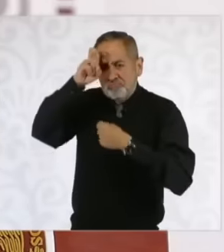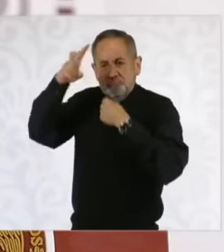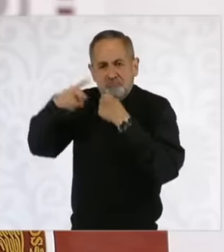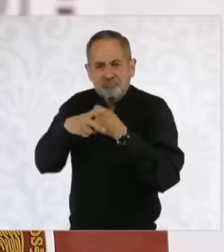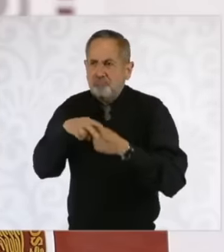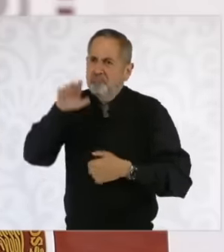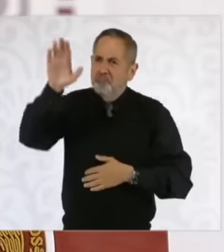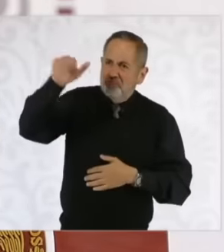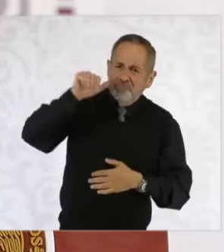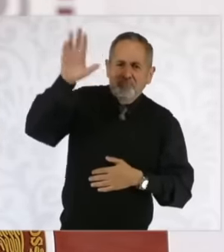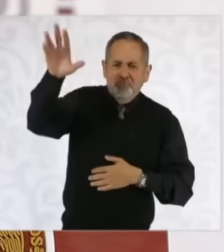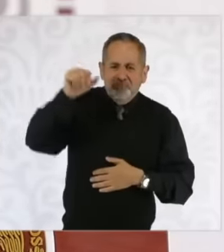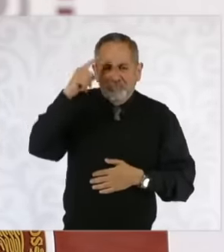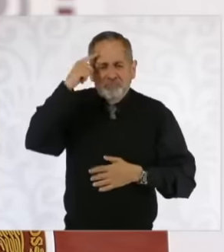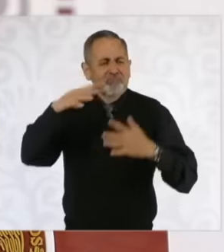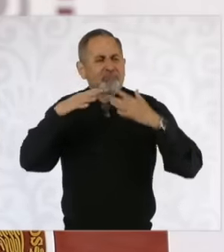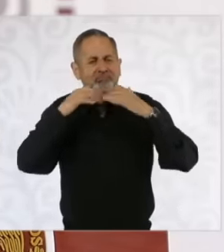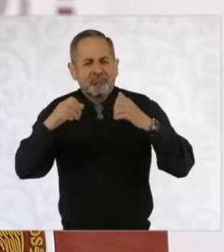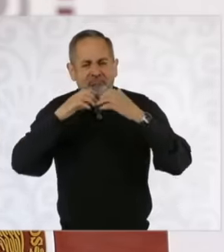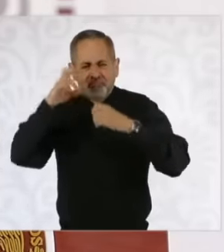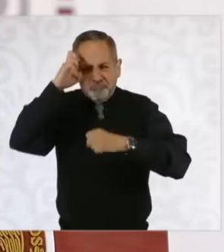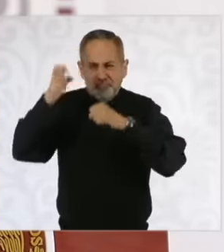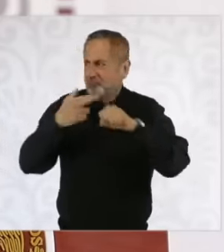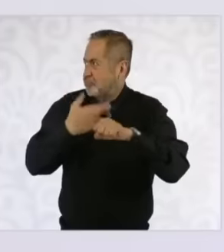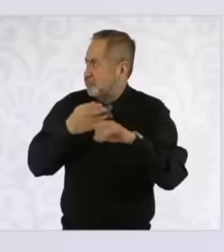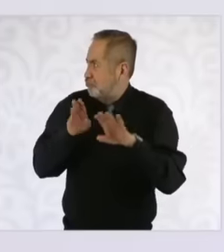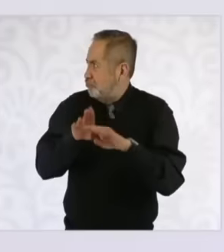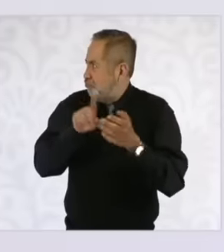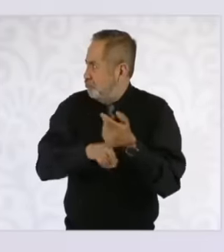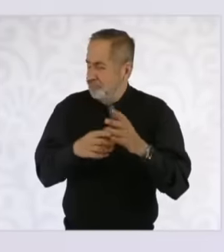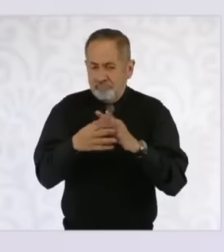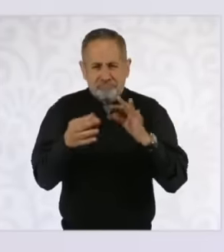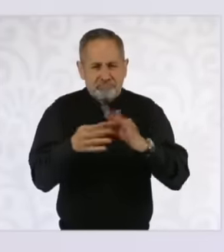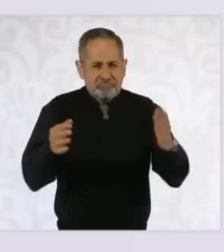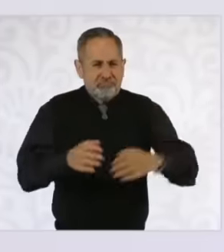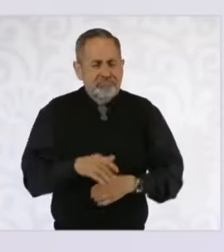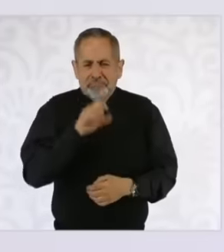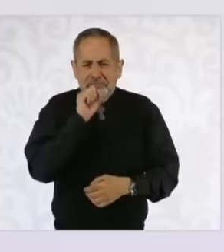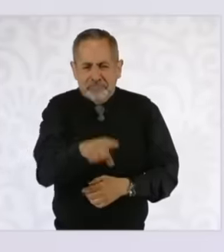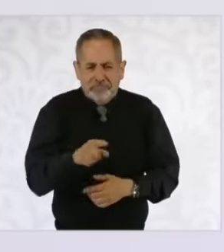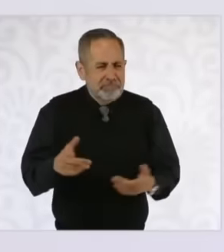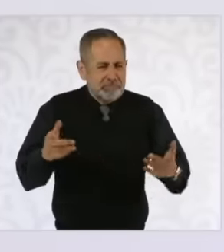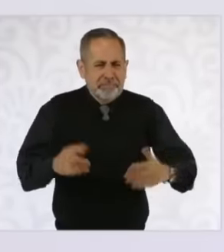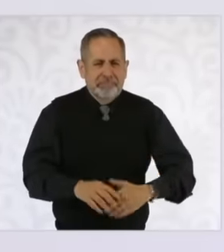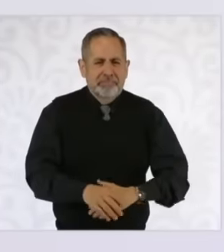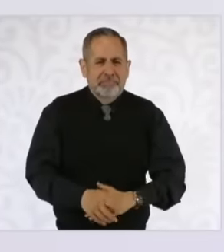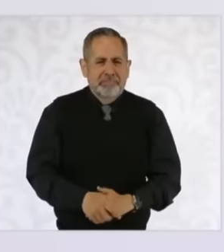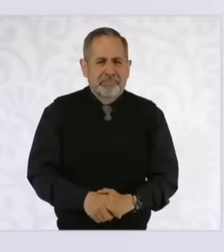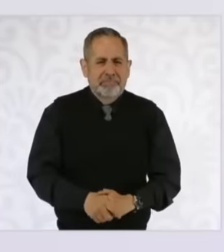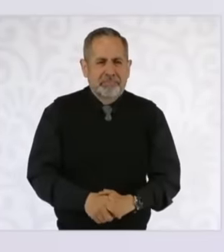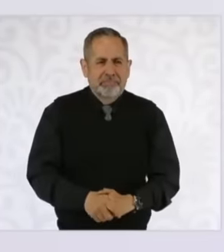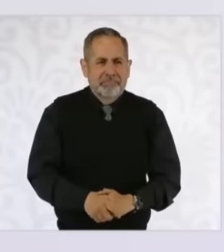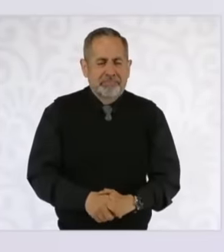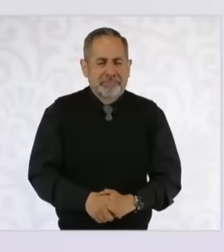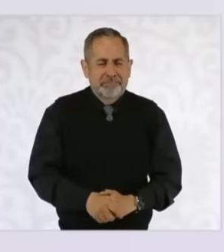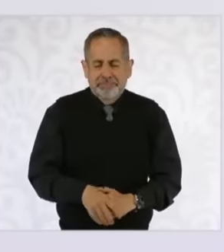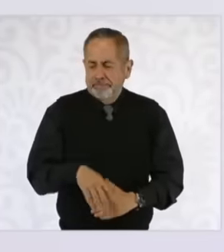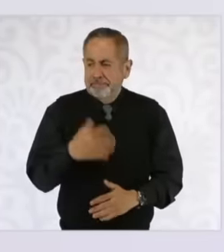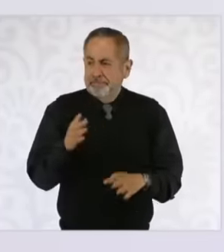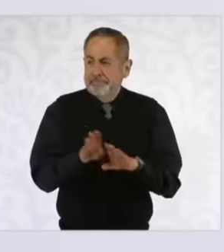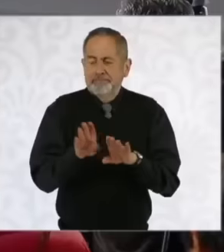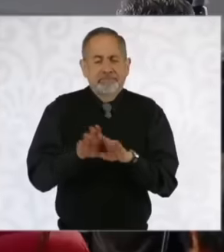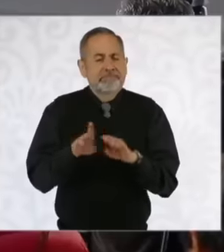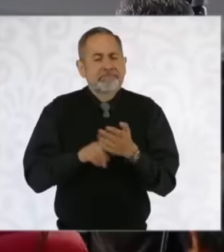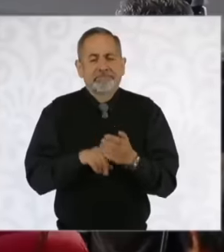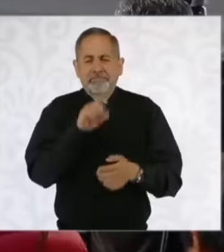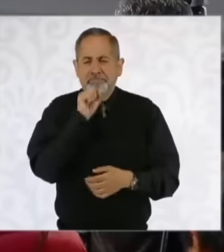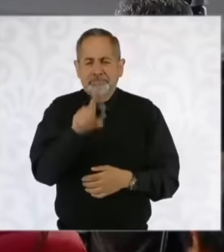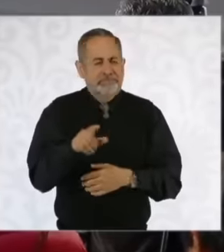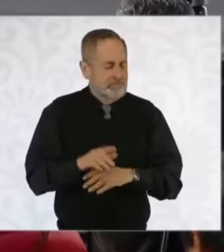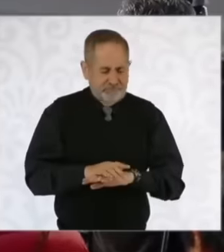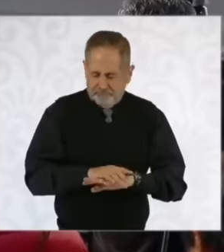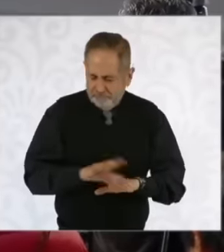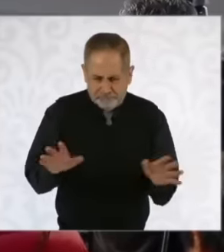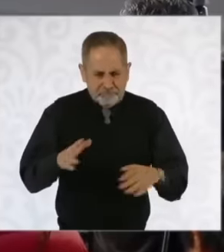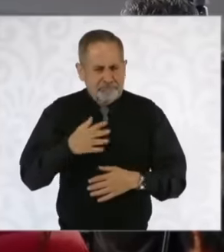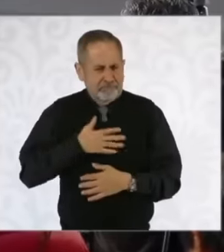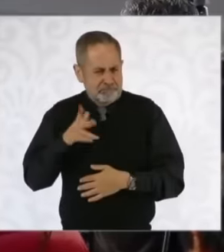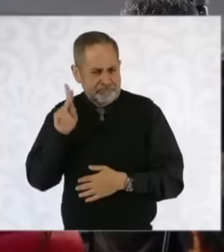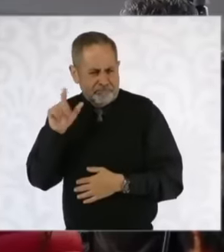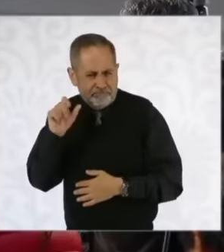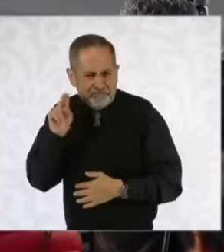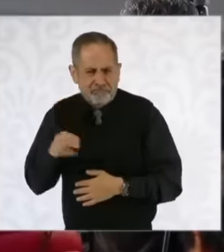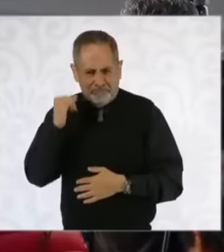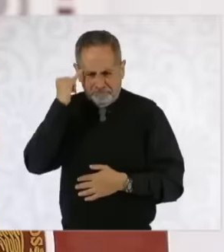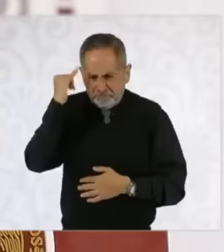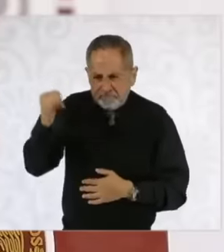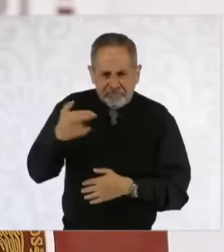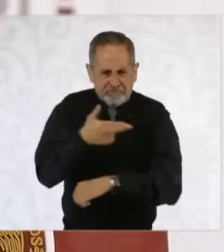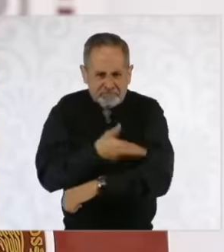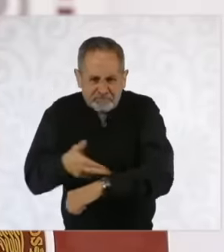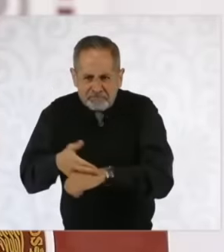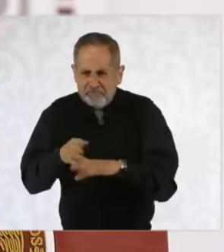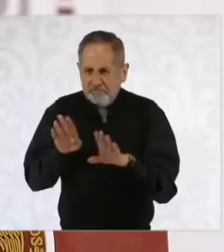Maximilian, it is the same thing, then we have a strategy and we are going to give results, it will be